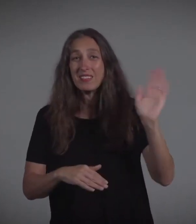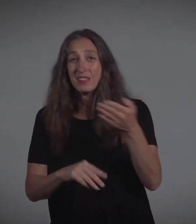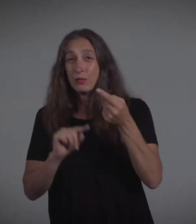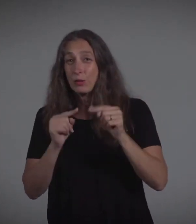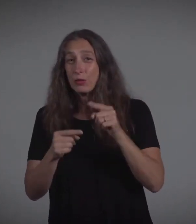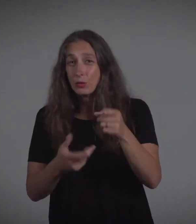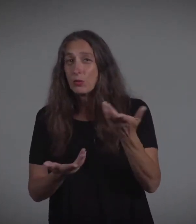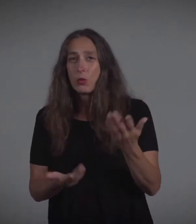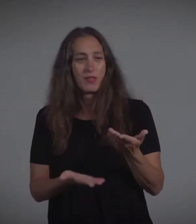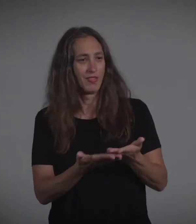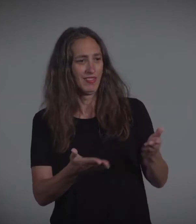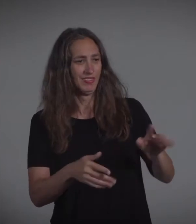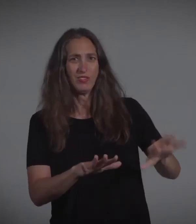or objects to hurt someone.